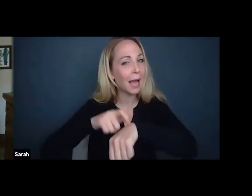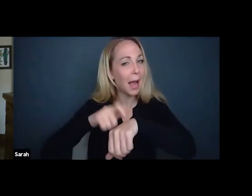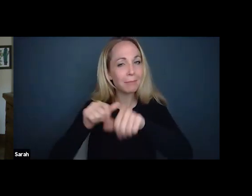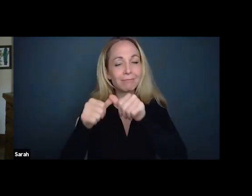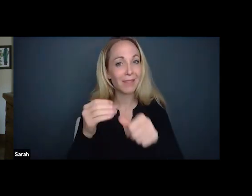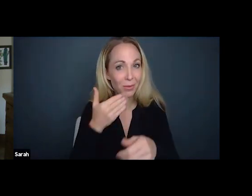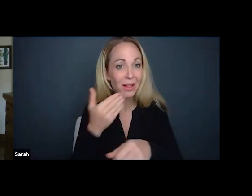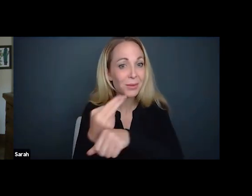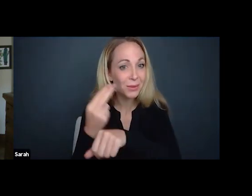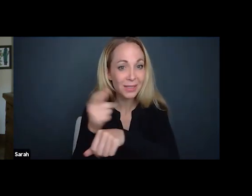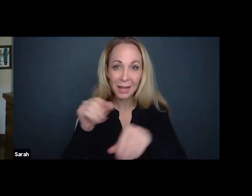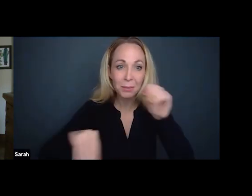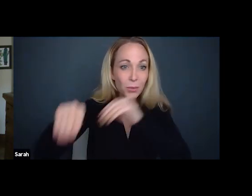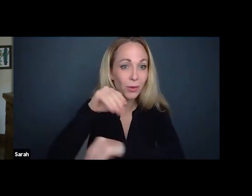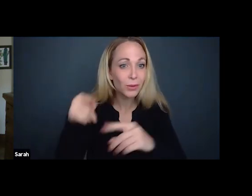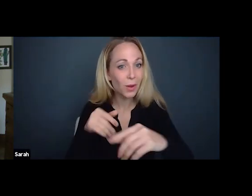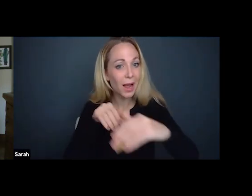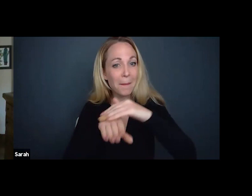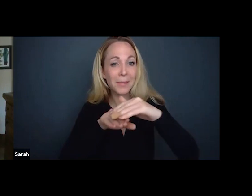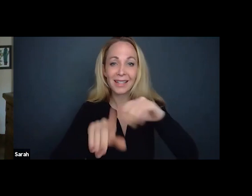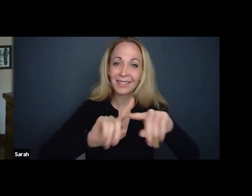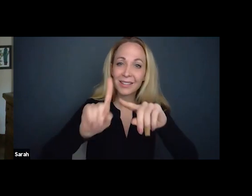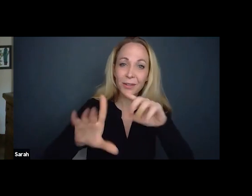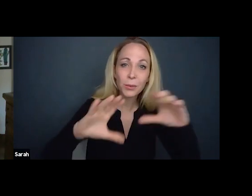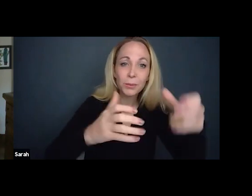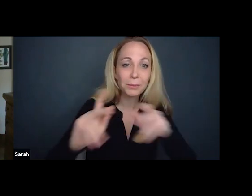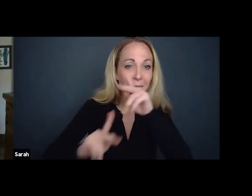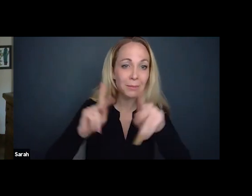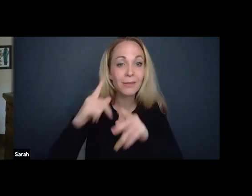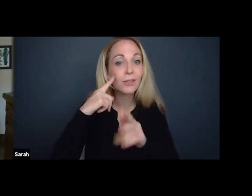They can be moved around to accommodate different groups of people. For example, a deaf person could adjust the lines of sight.